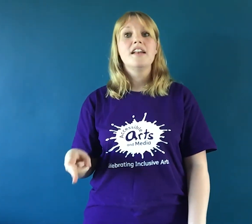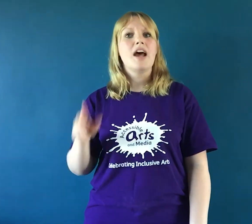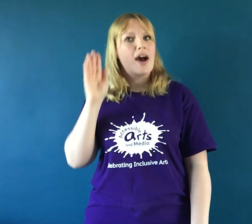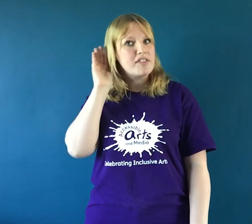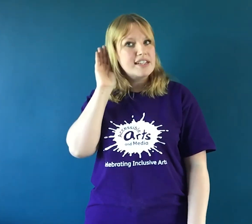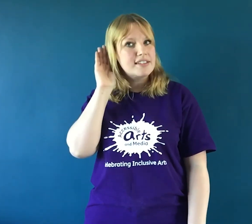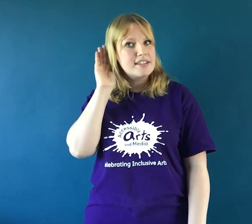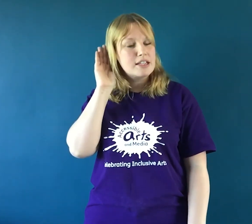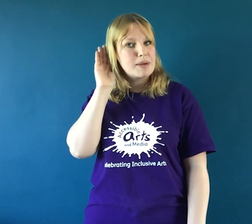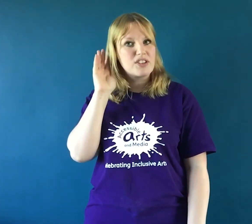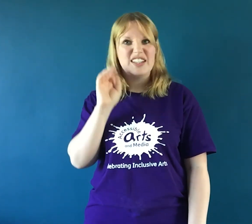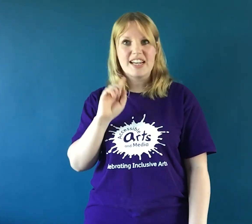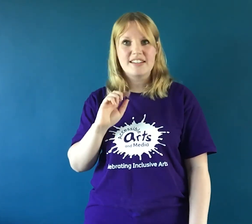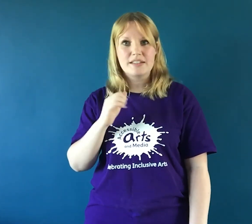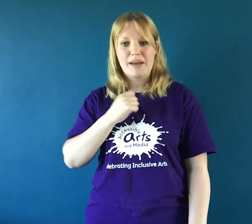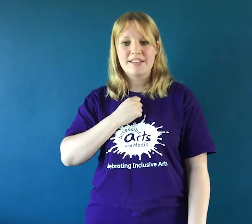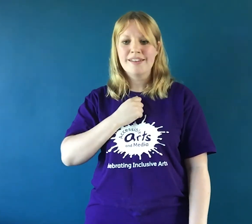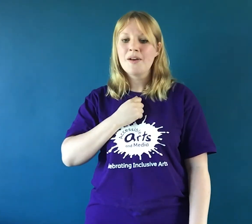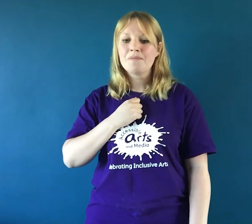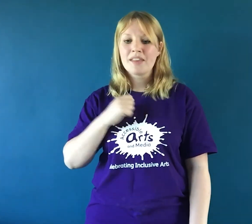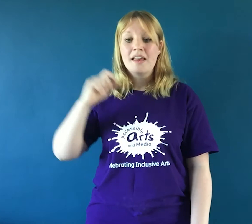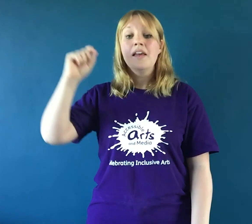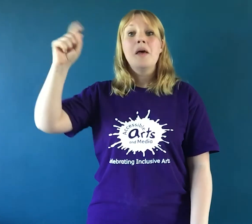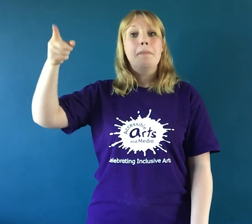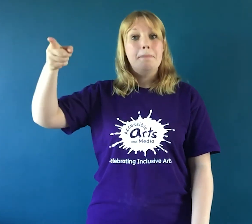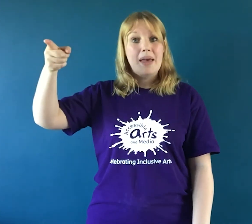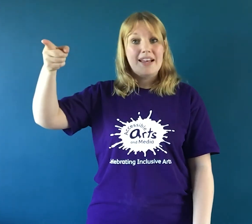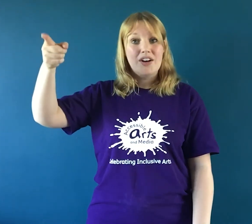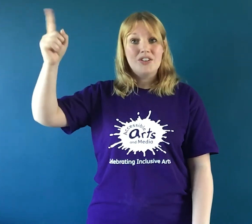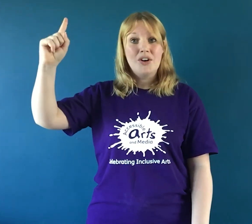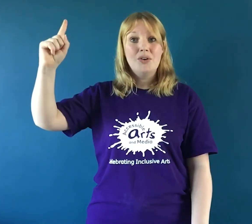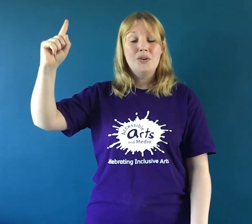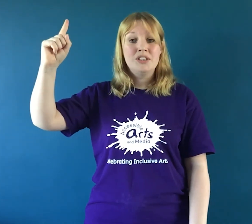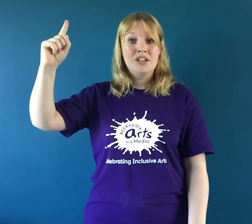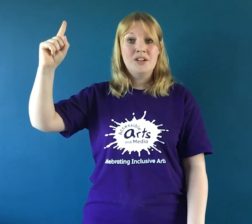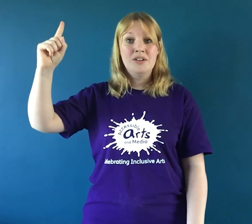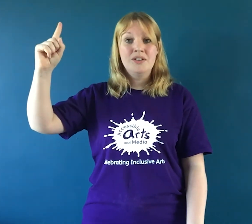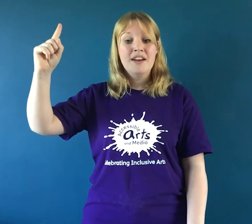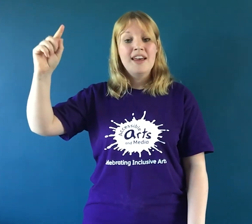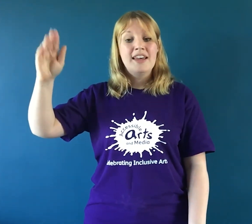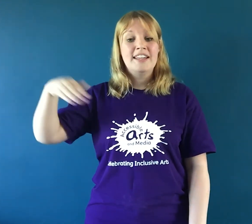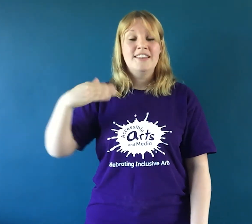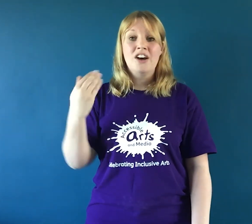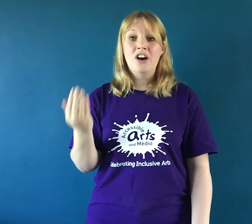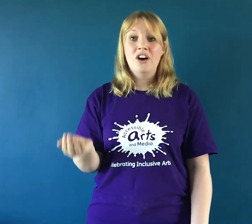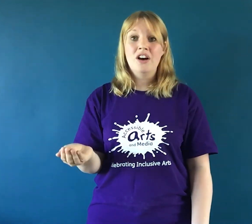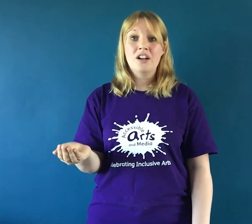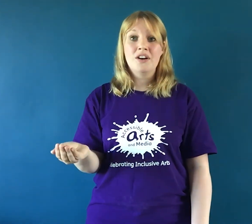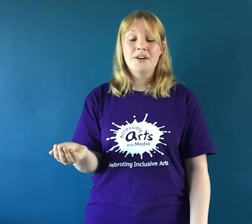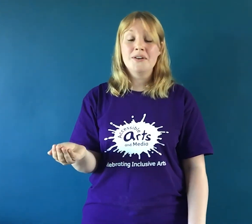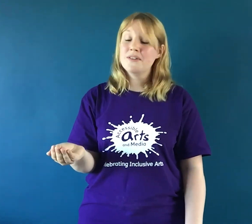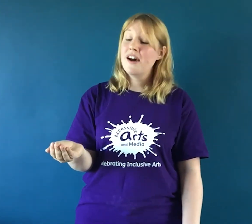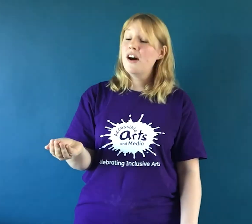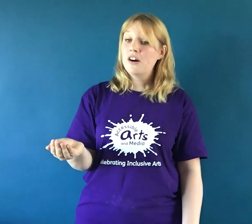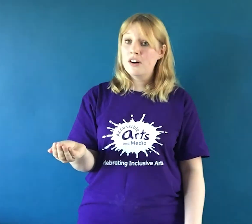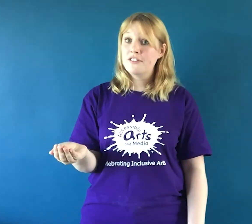Now have a listen to this bit because it changes my turn. May God hold you in the hollow of